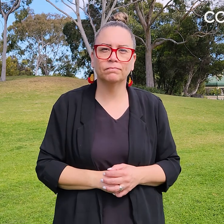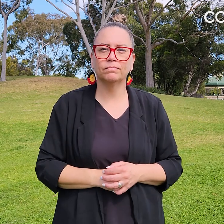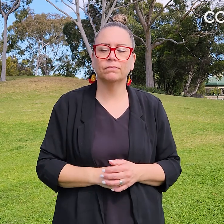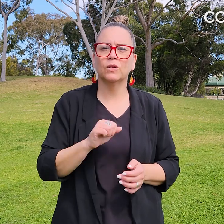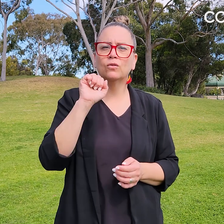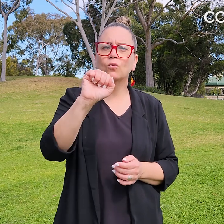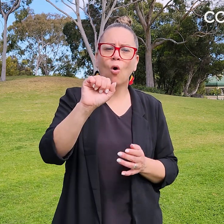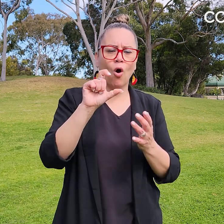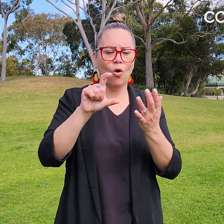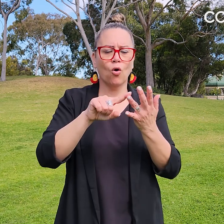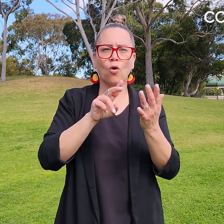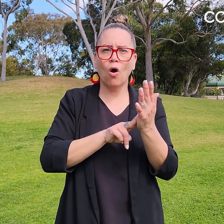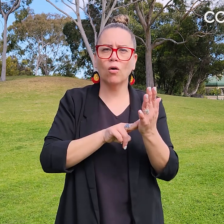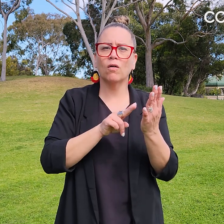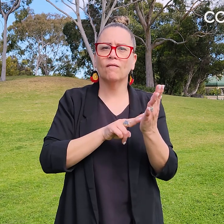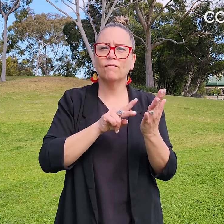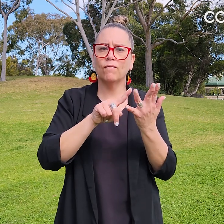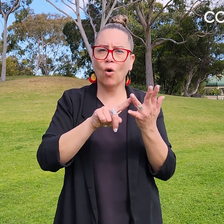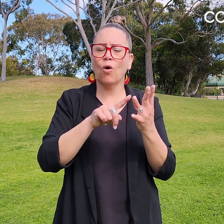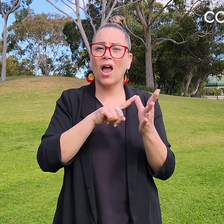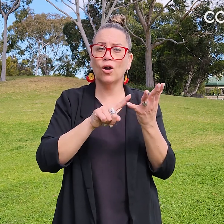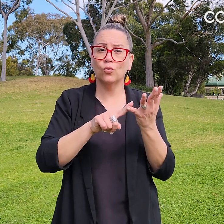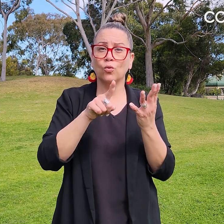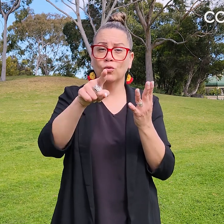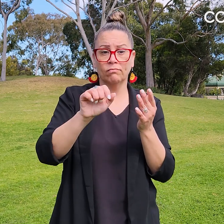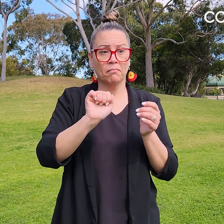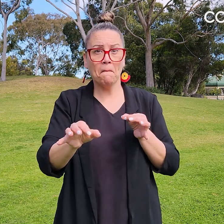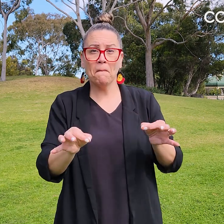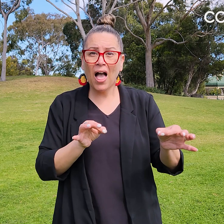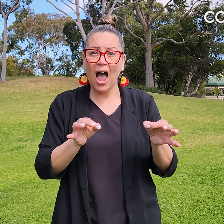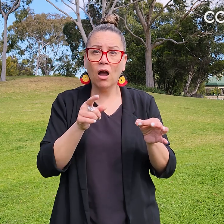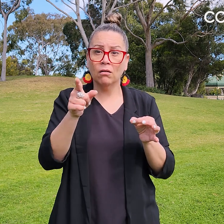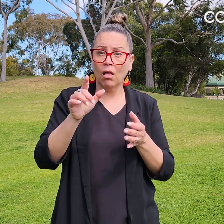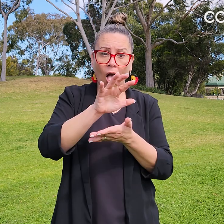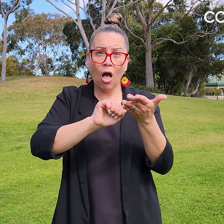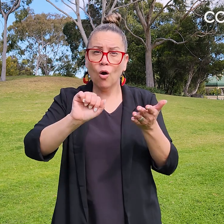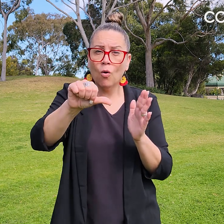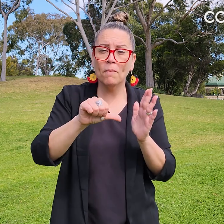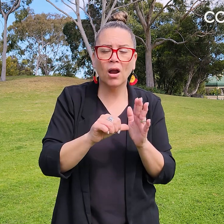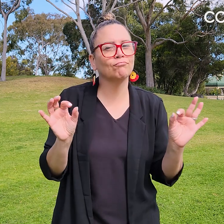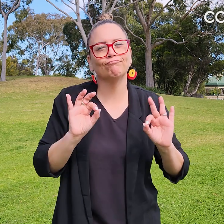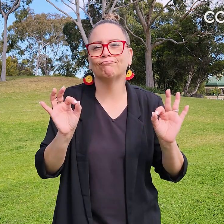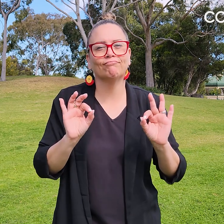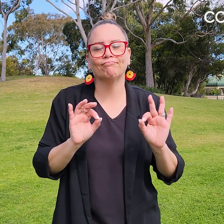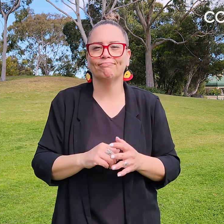your plan will not be used for this connection.